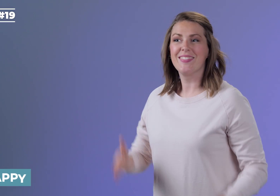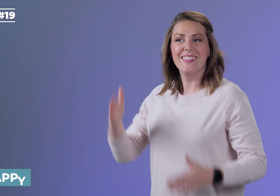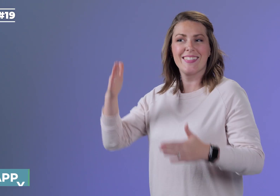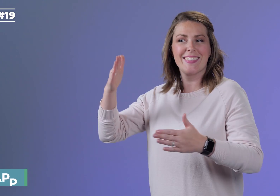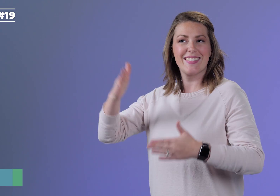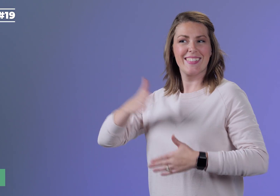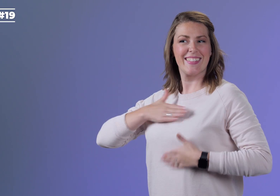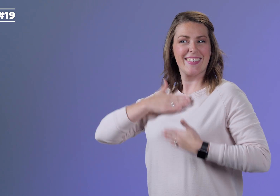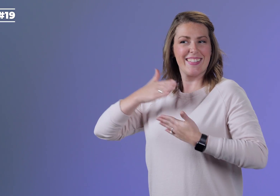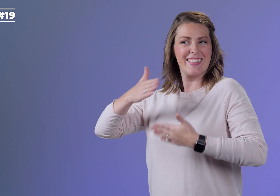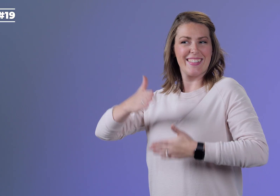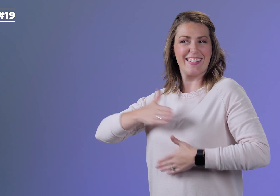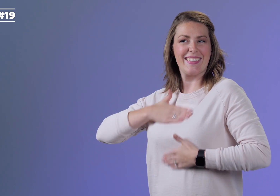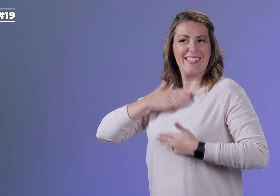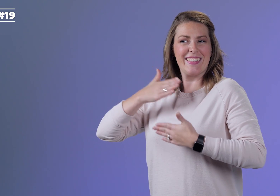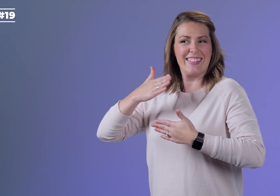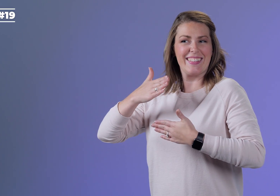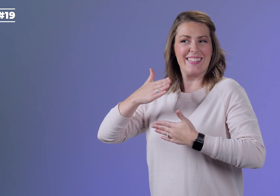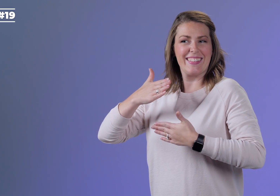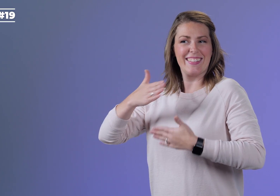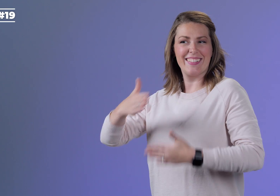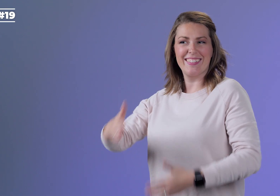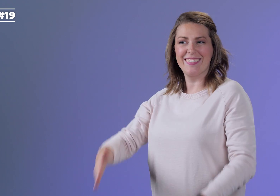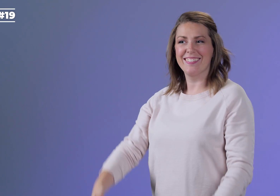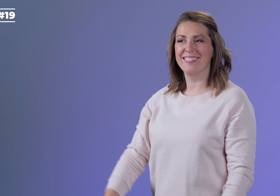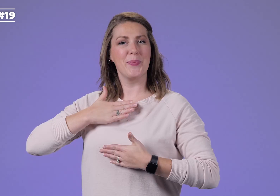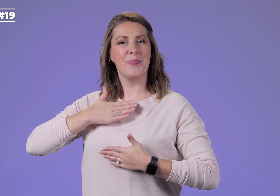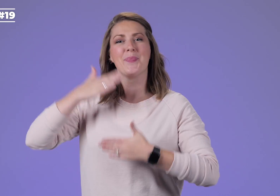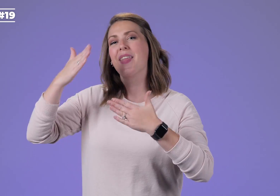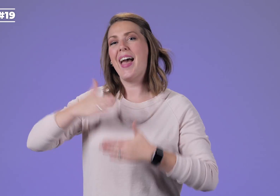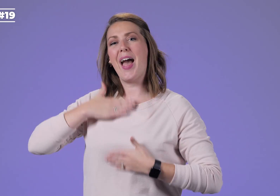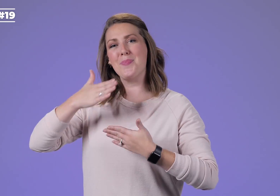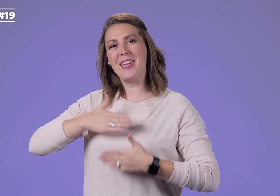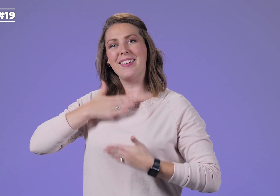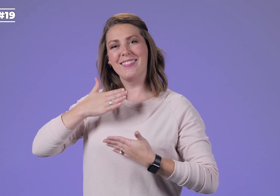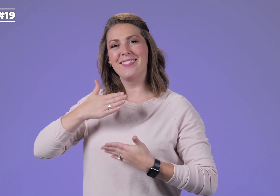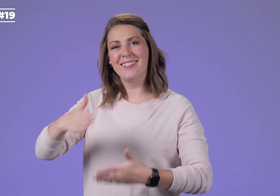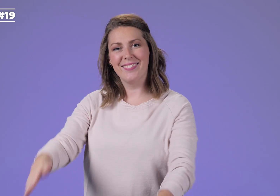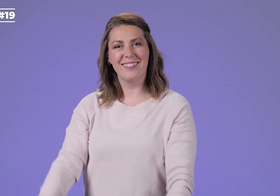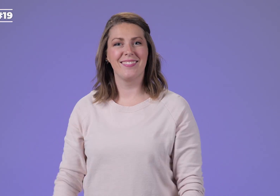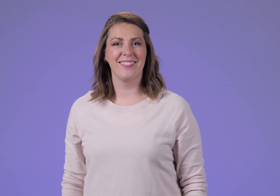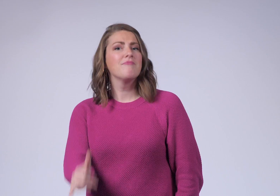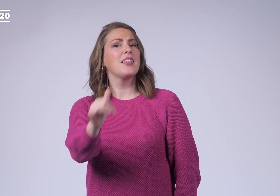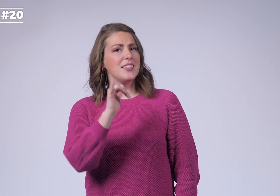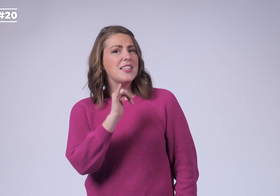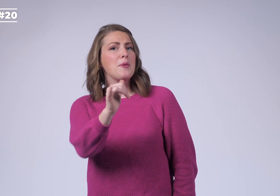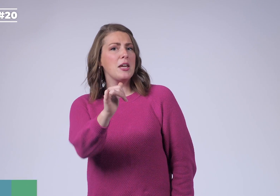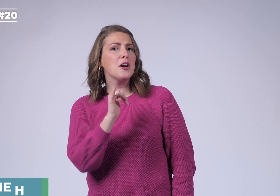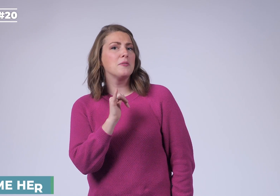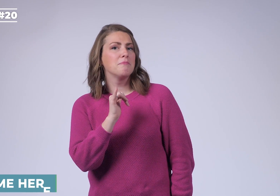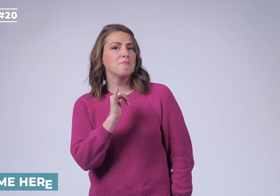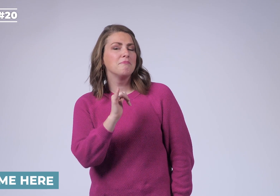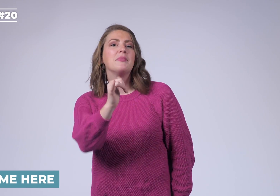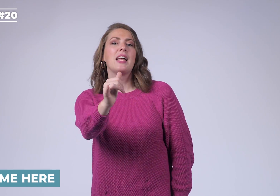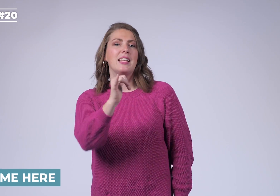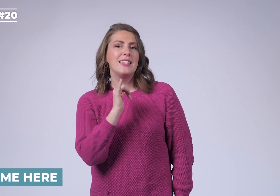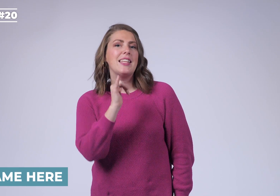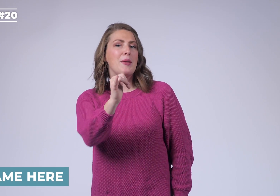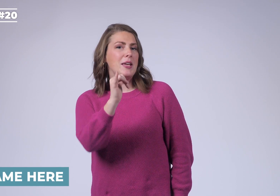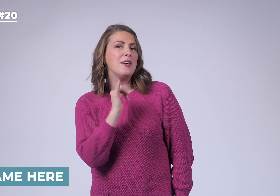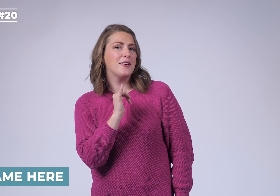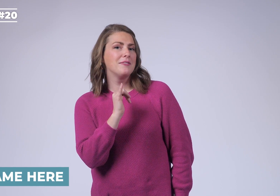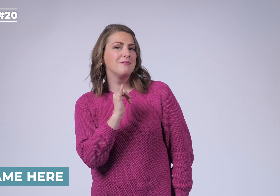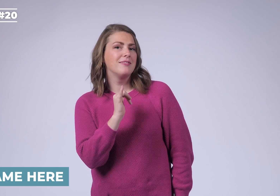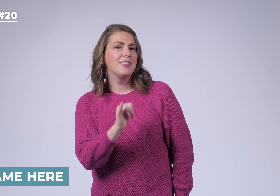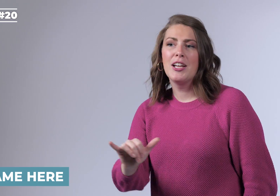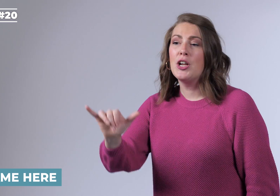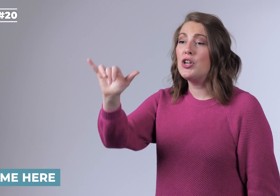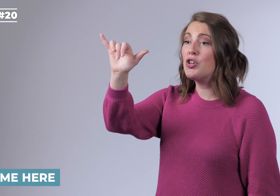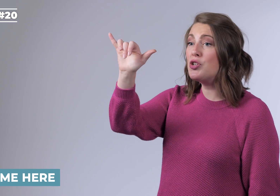your hands are 'flat' and they're on your chest moving up 'happy.' 'Same here, same here,' you're